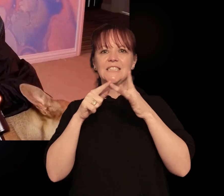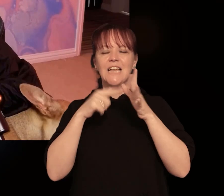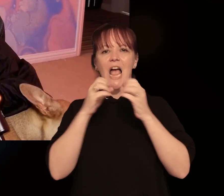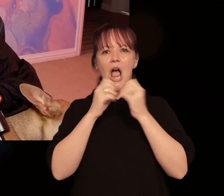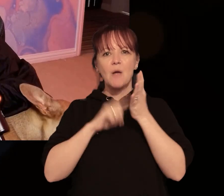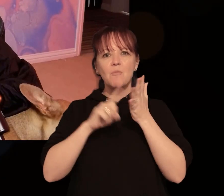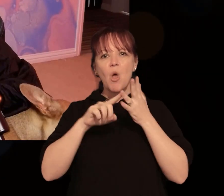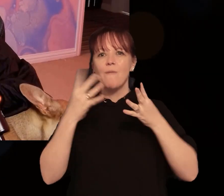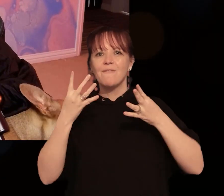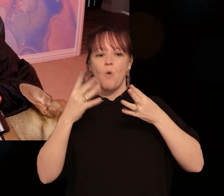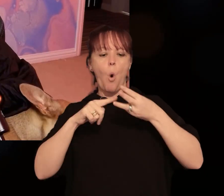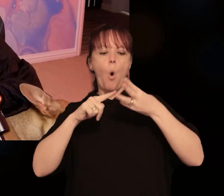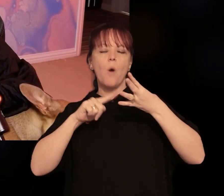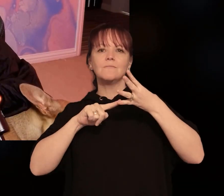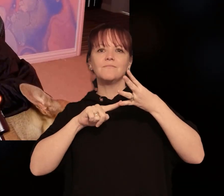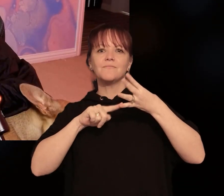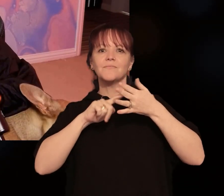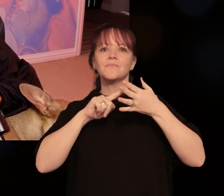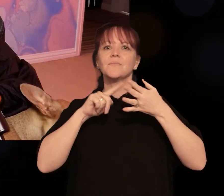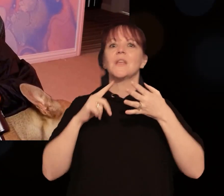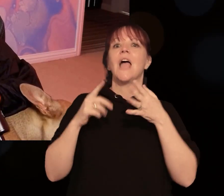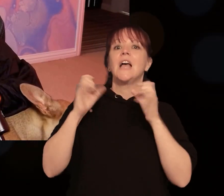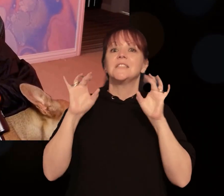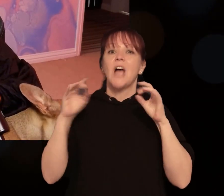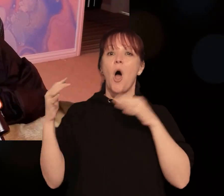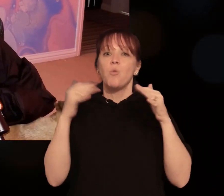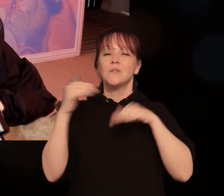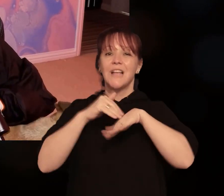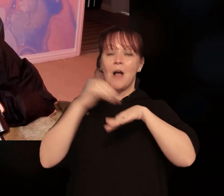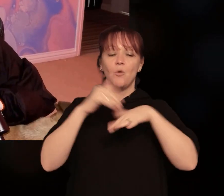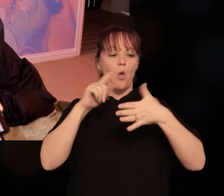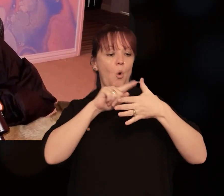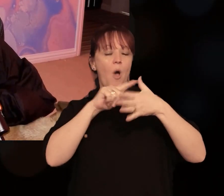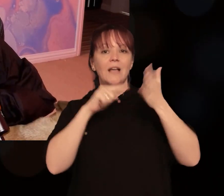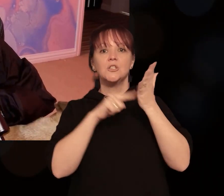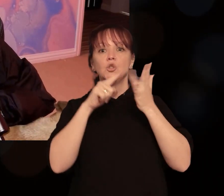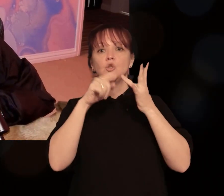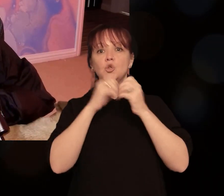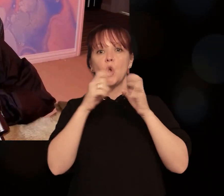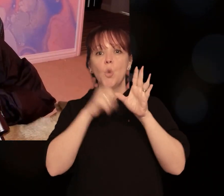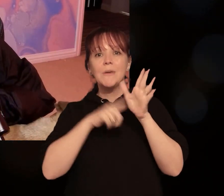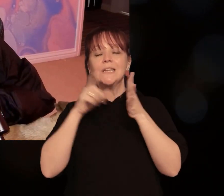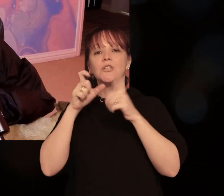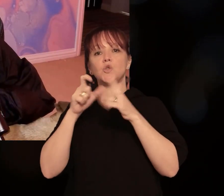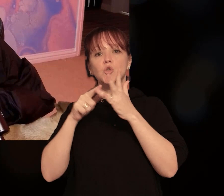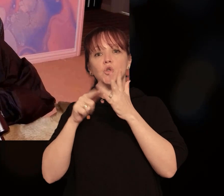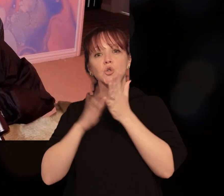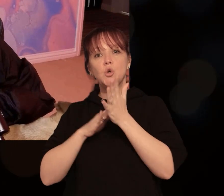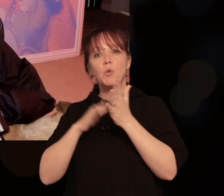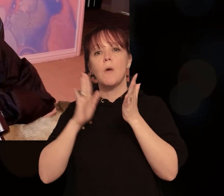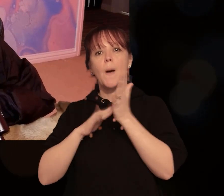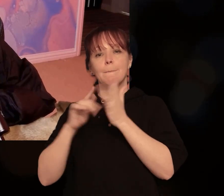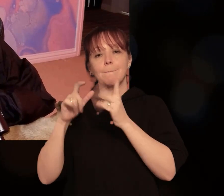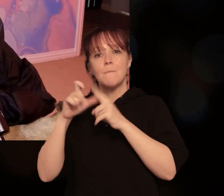Star Wars Outlaws and the Toby Doom mod. The winner of Most Improved is... Diablo IV.